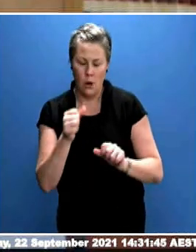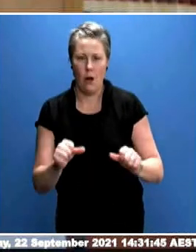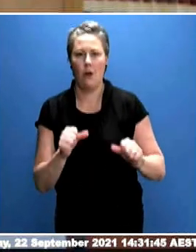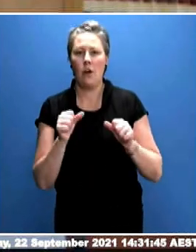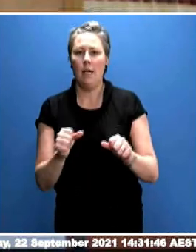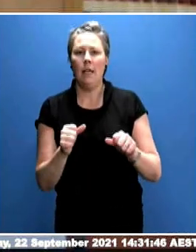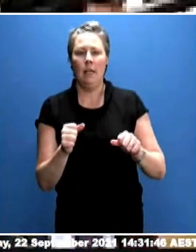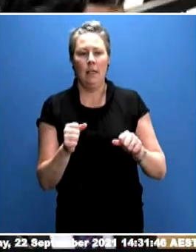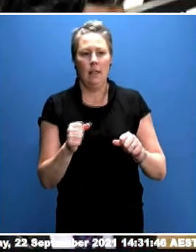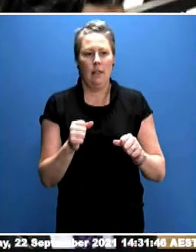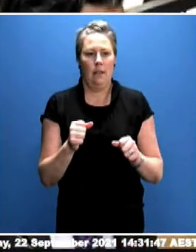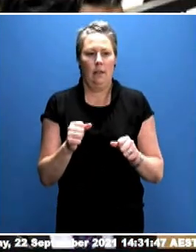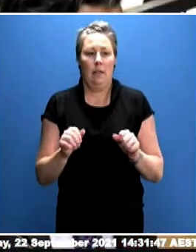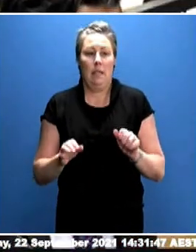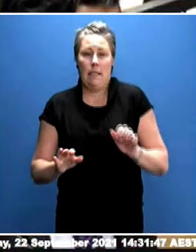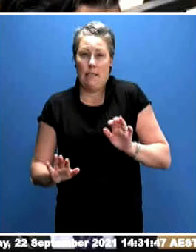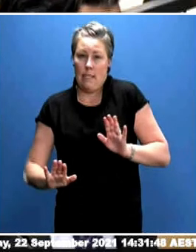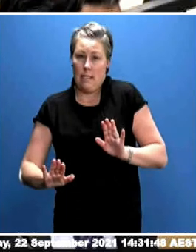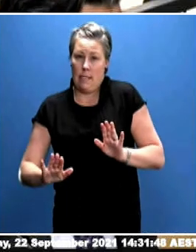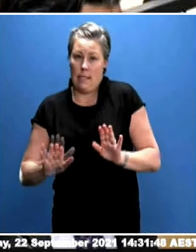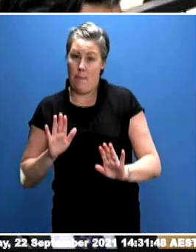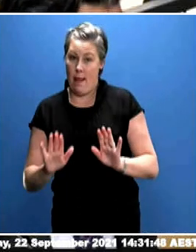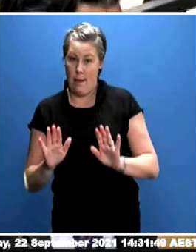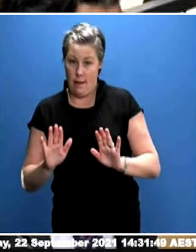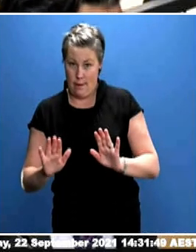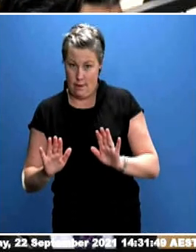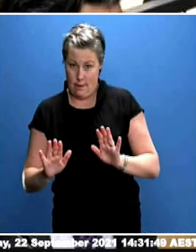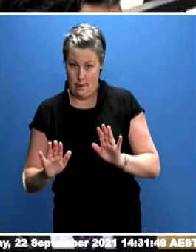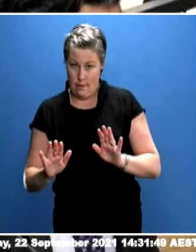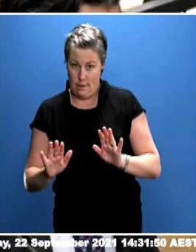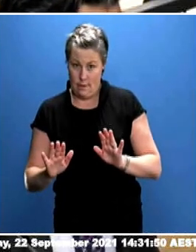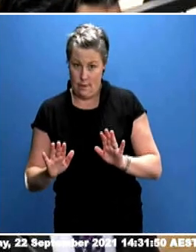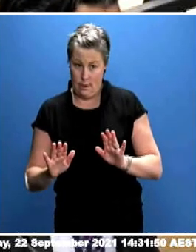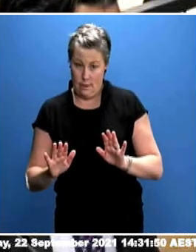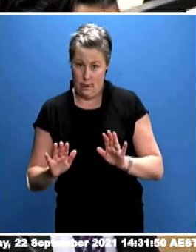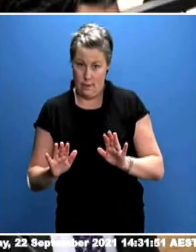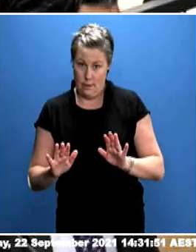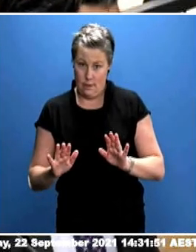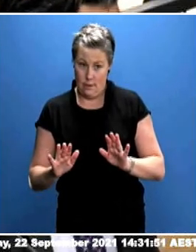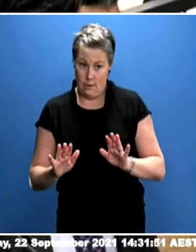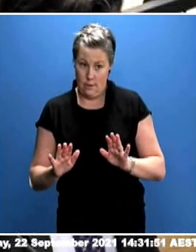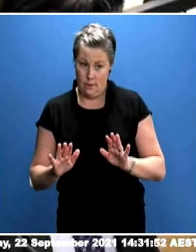A very similar group of people are going to be in Banksia Hill Detention Centre